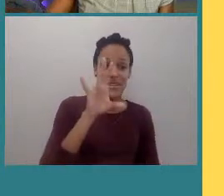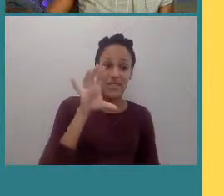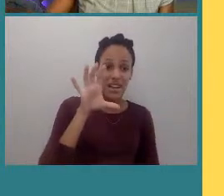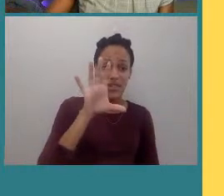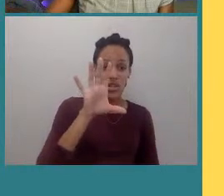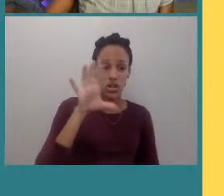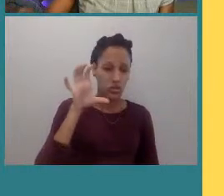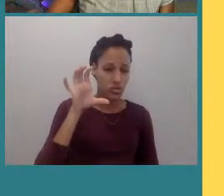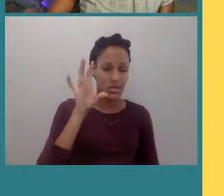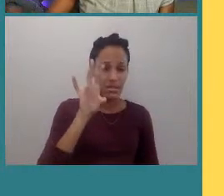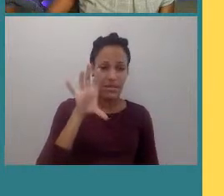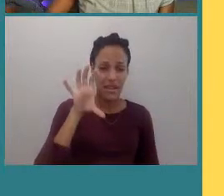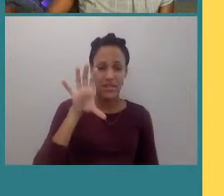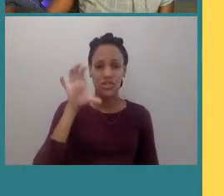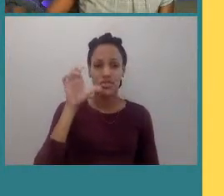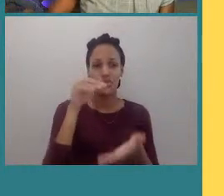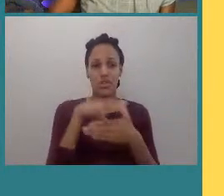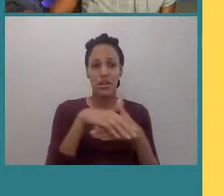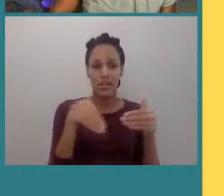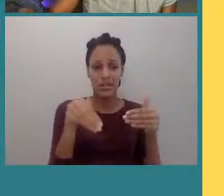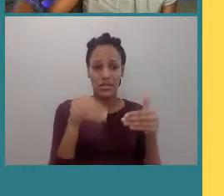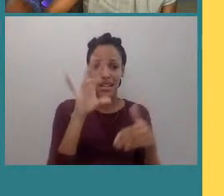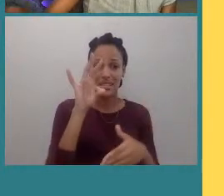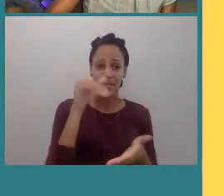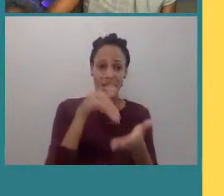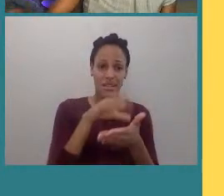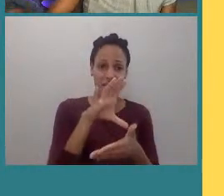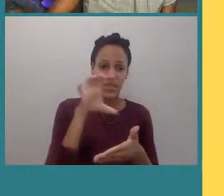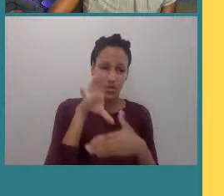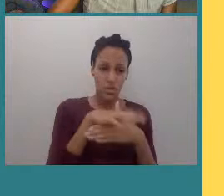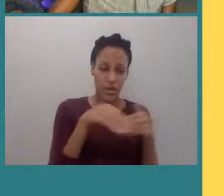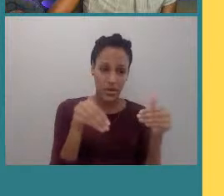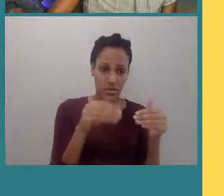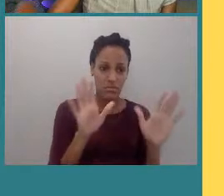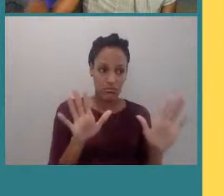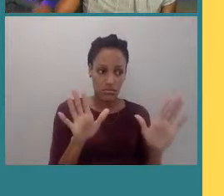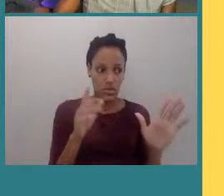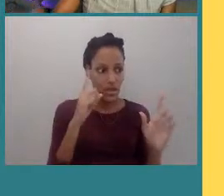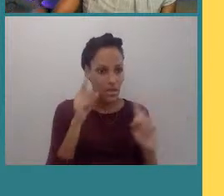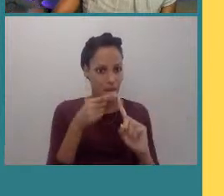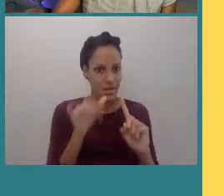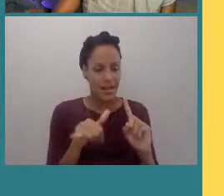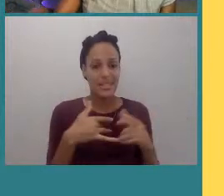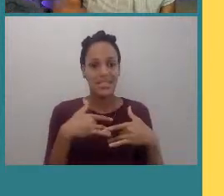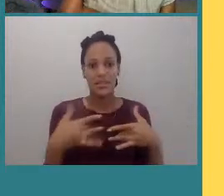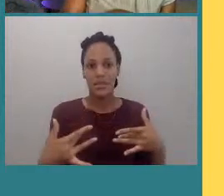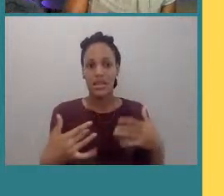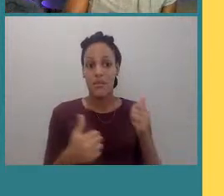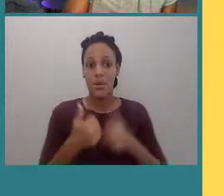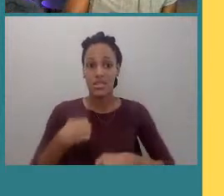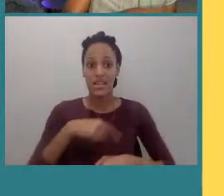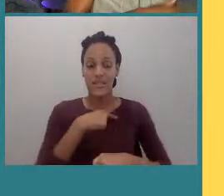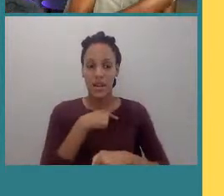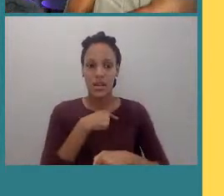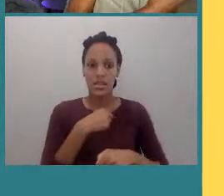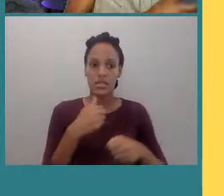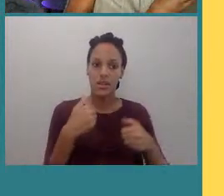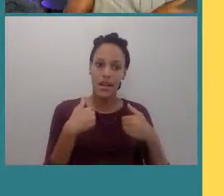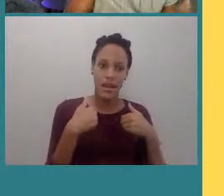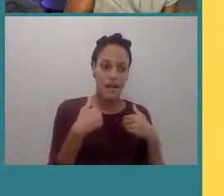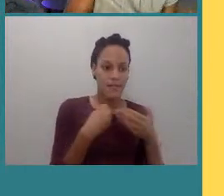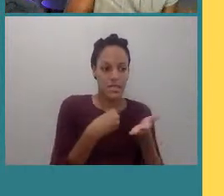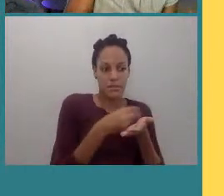So I am going to stop there. I am going to open it up for Q&A. I don't know how you want